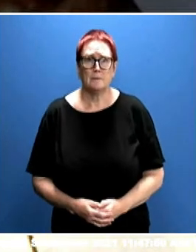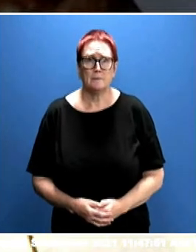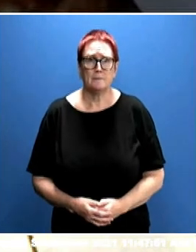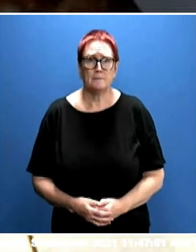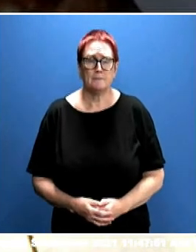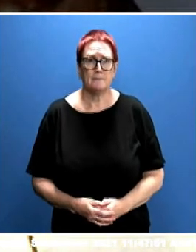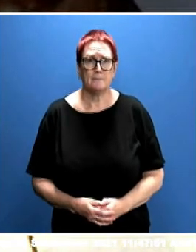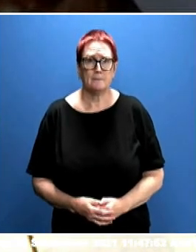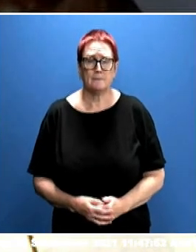Thank you.